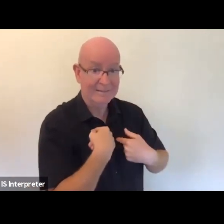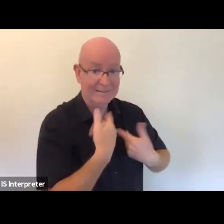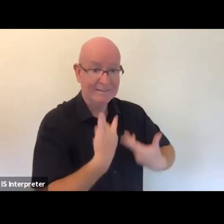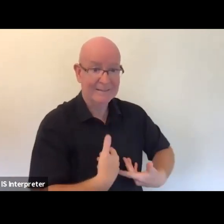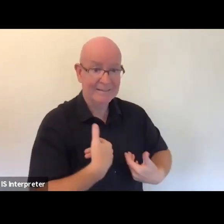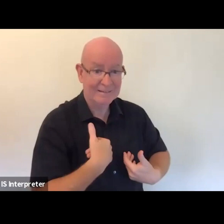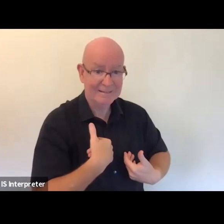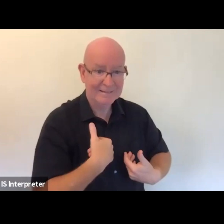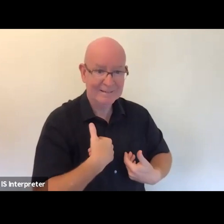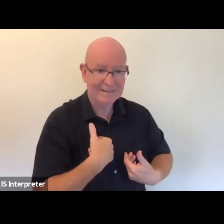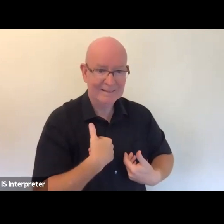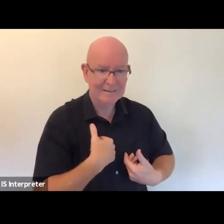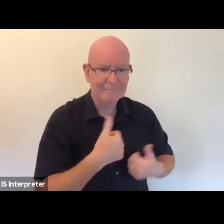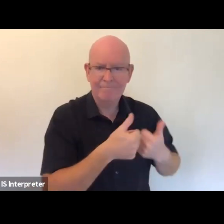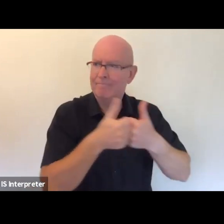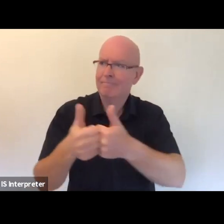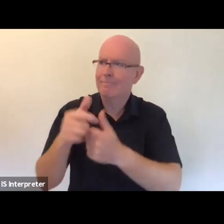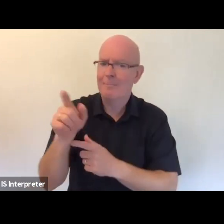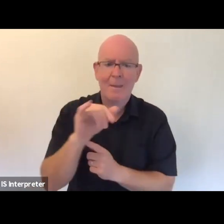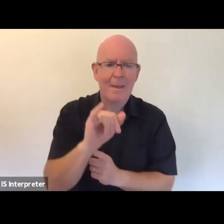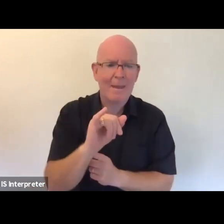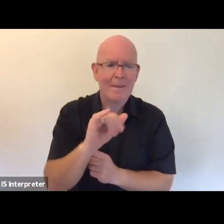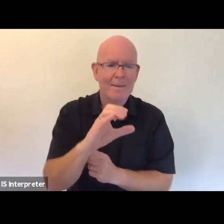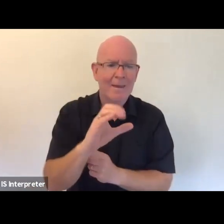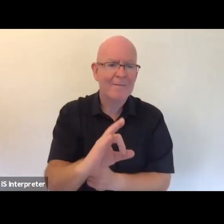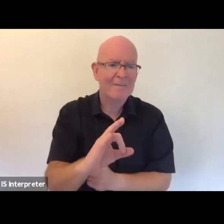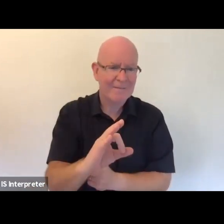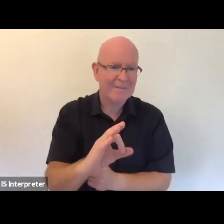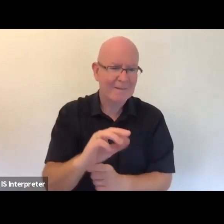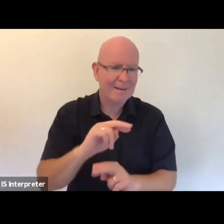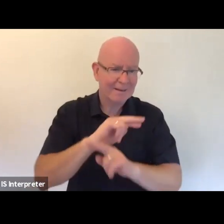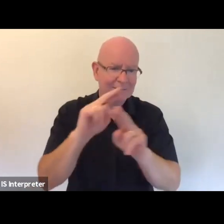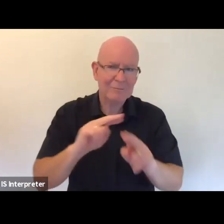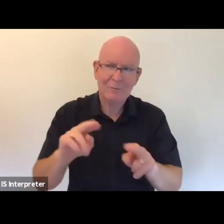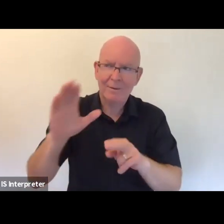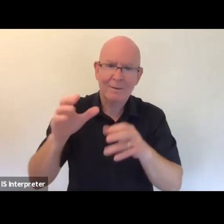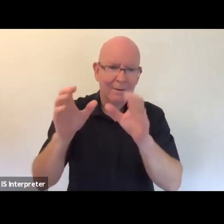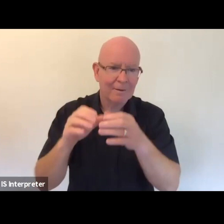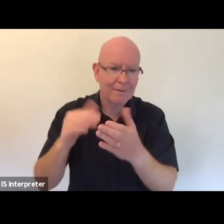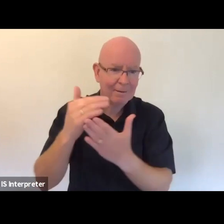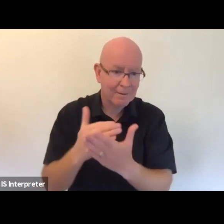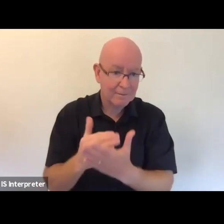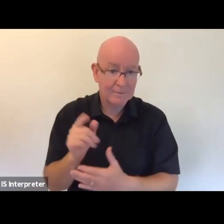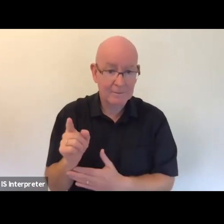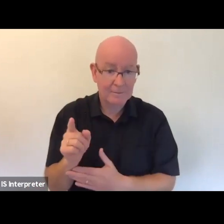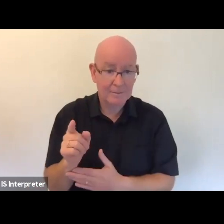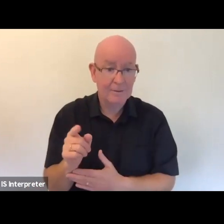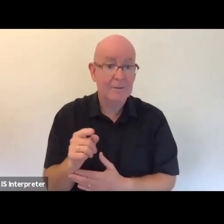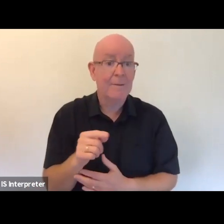To make sure that people with disability are in a grade one, two, three of four,